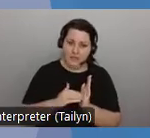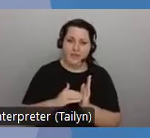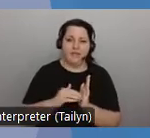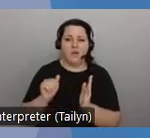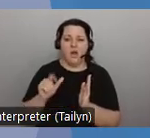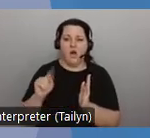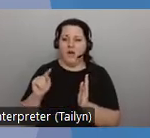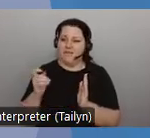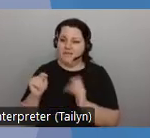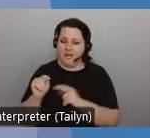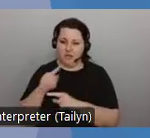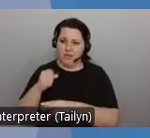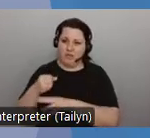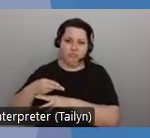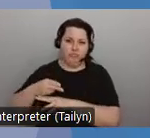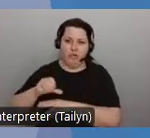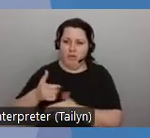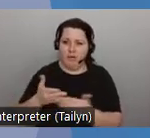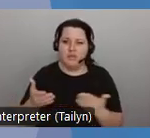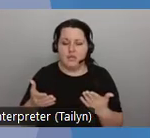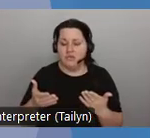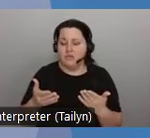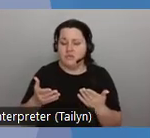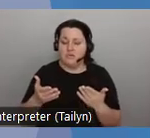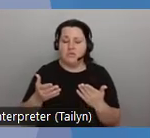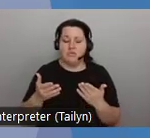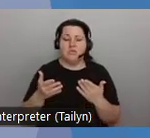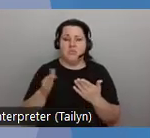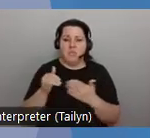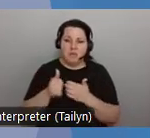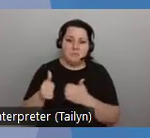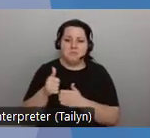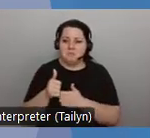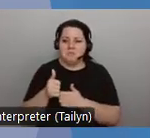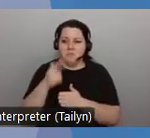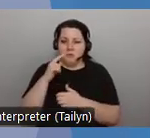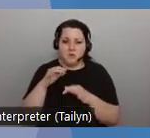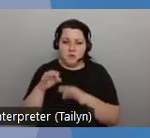should use all text to inform ATU users of what's going on.